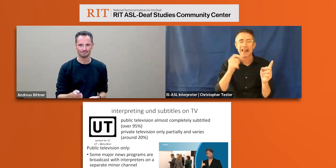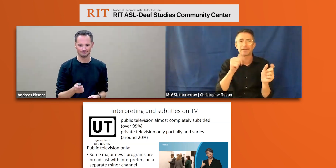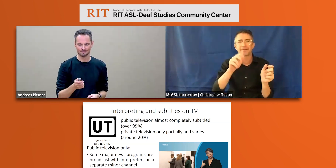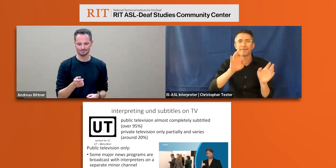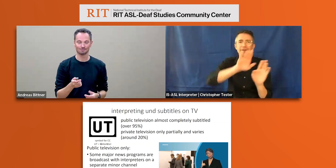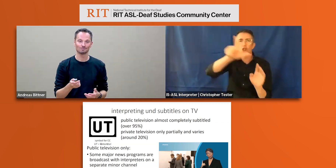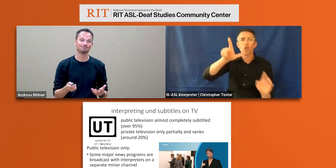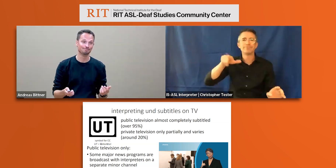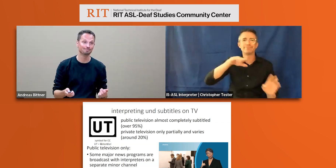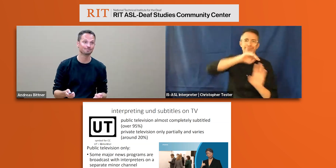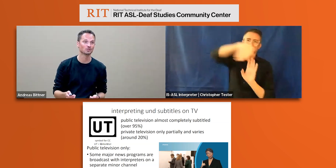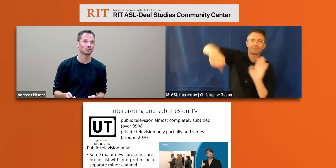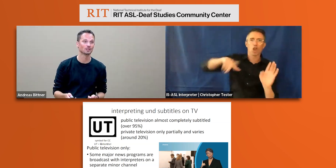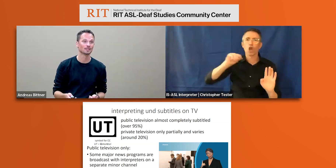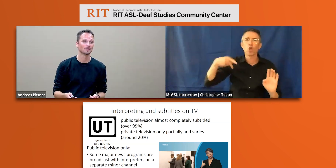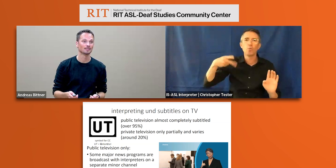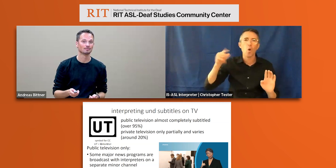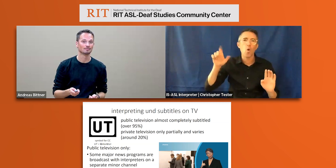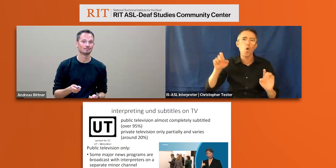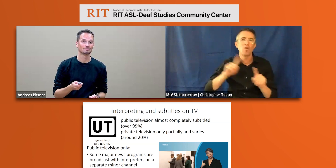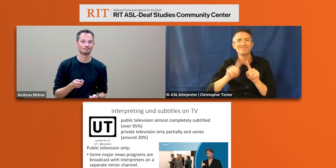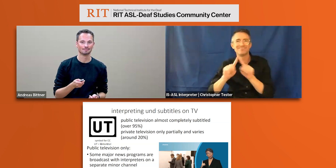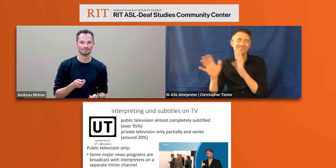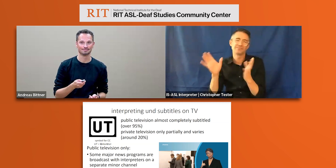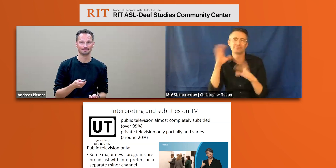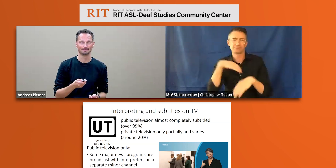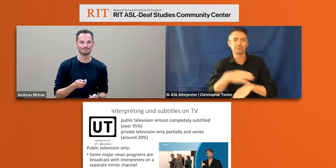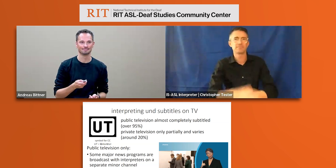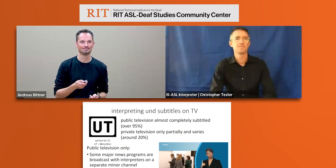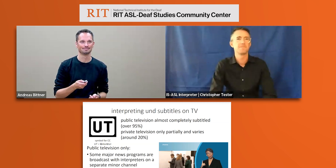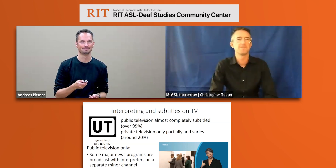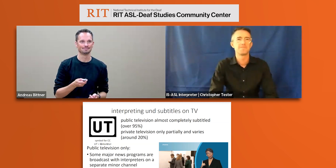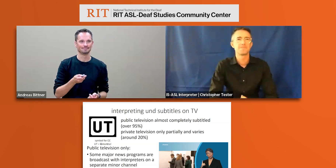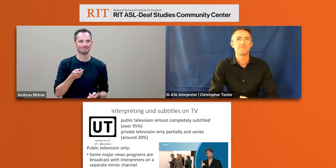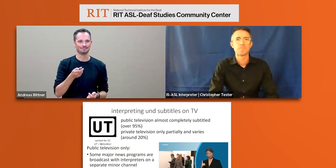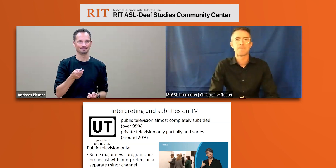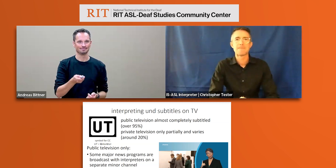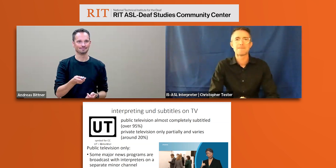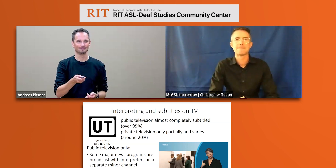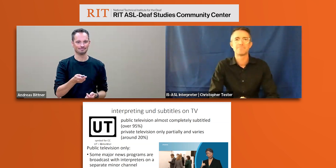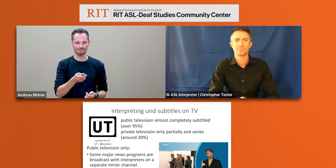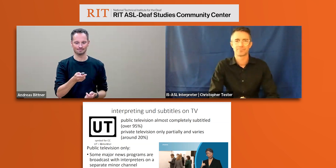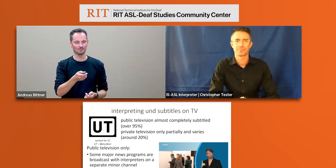You have to watch the TV channel online in order to get to the interpreter.